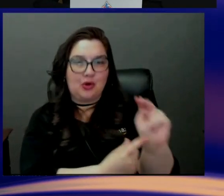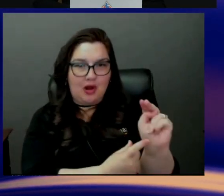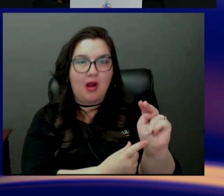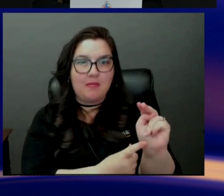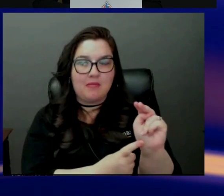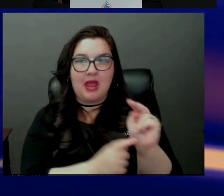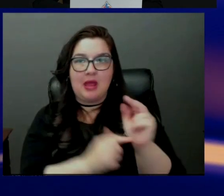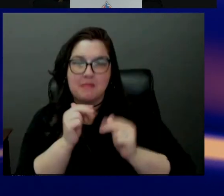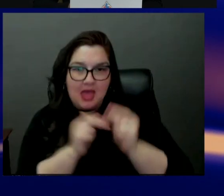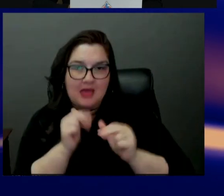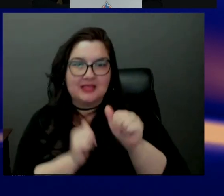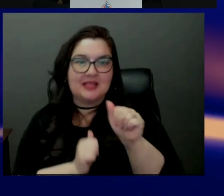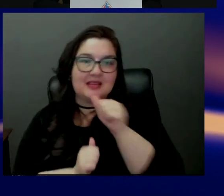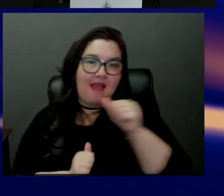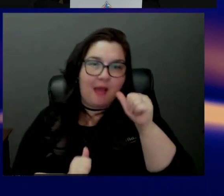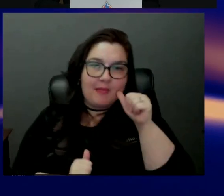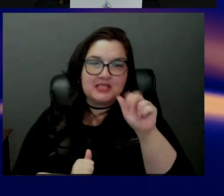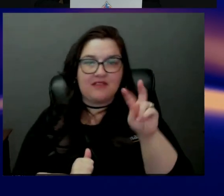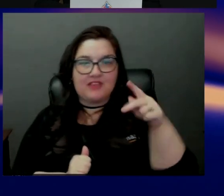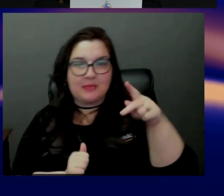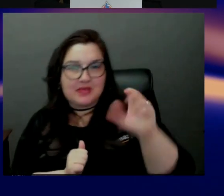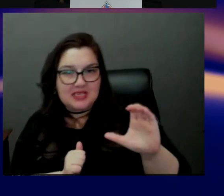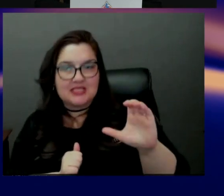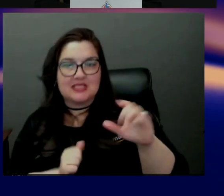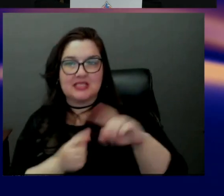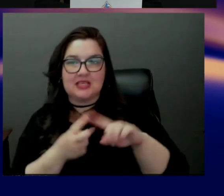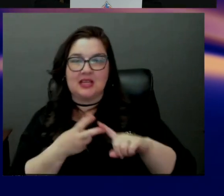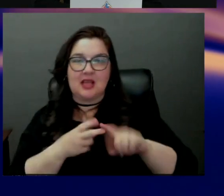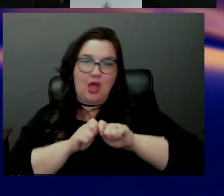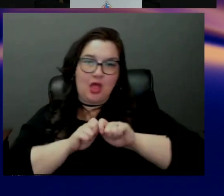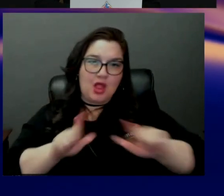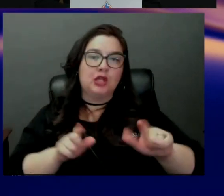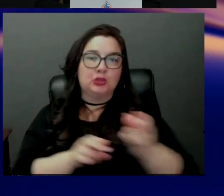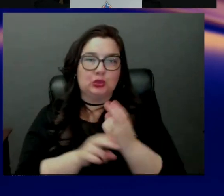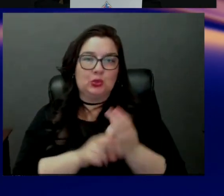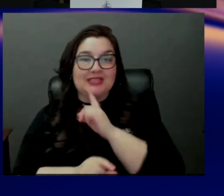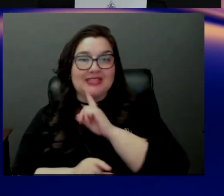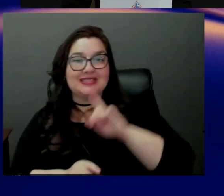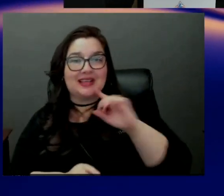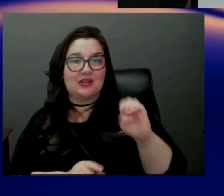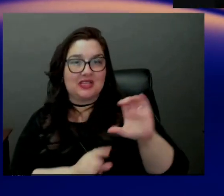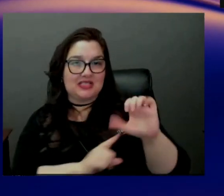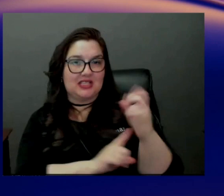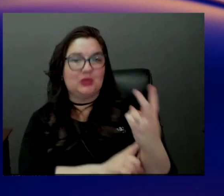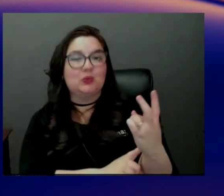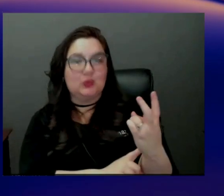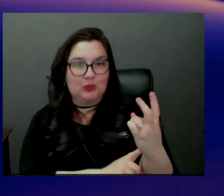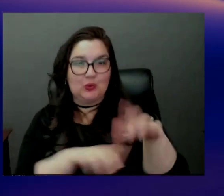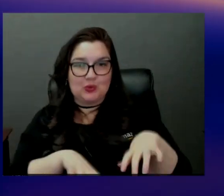launching resources, using a single Amazon EC2 to host a website, just one EC2 instance.